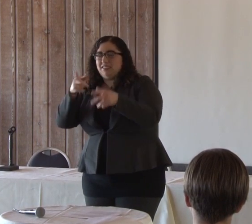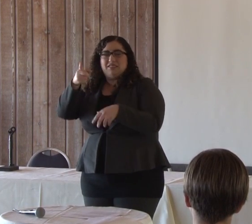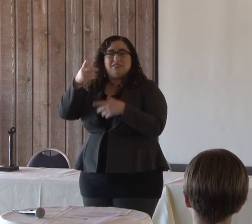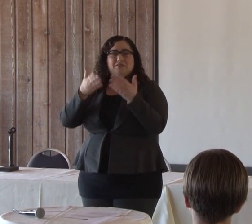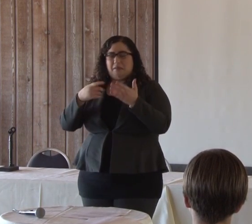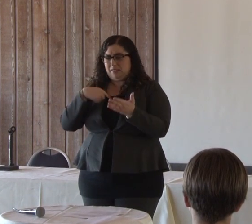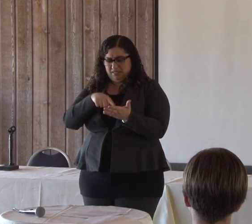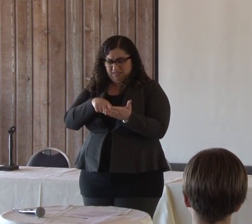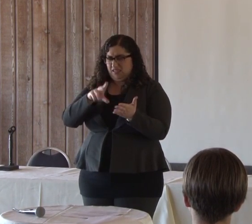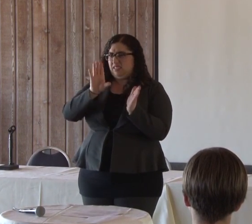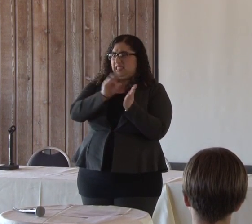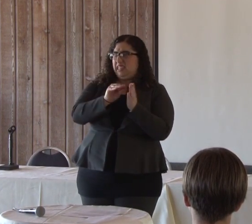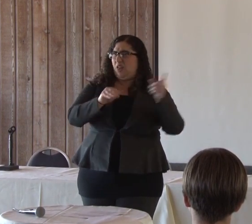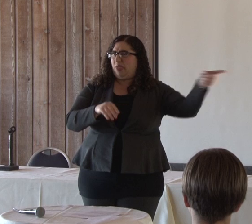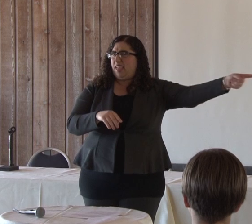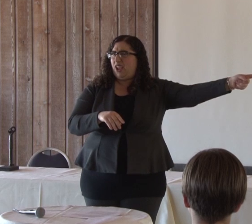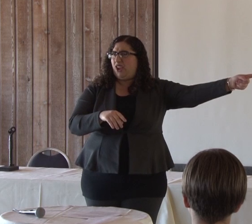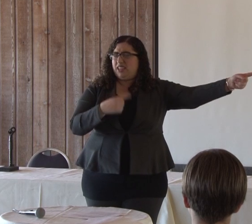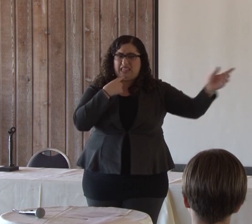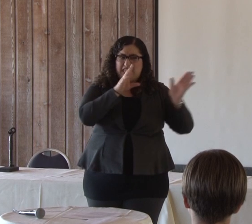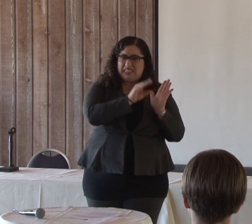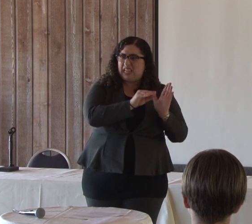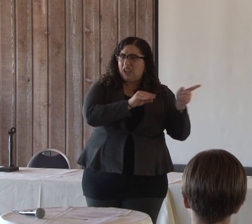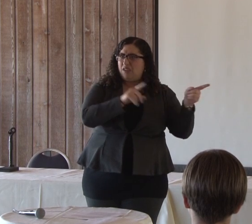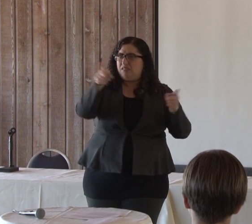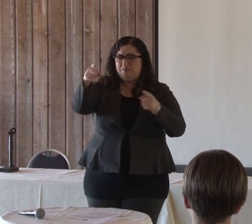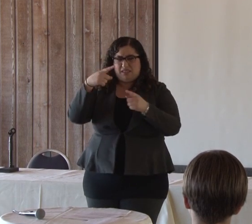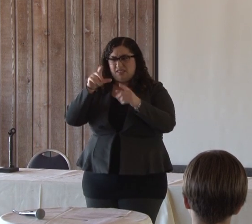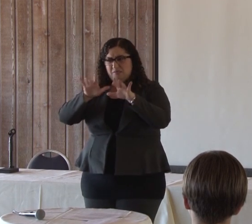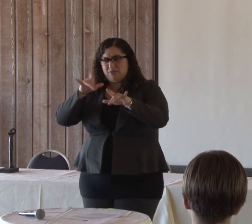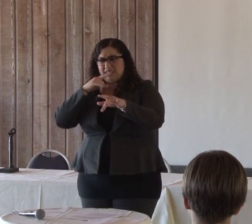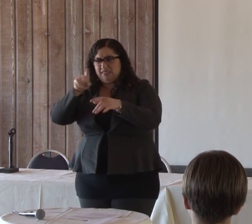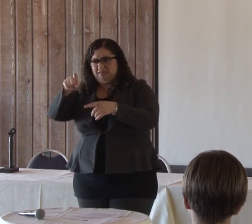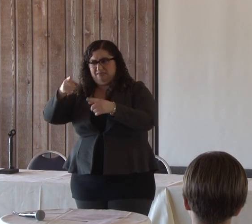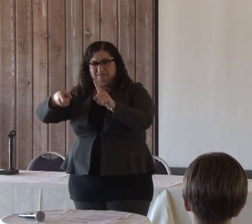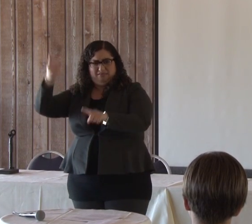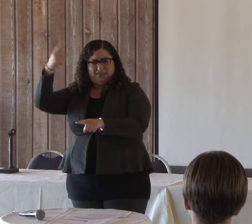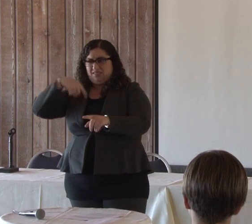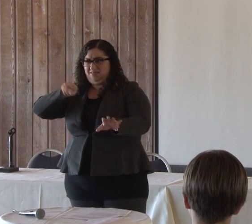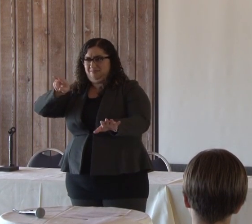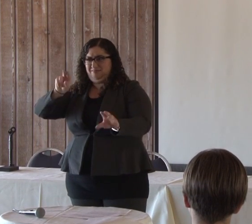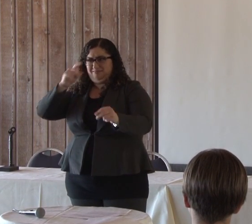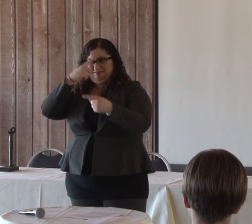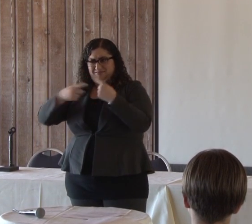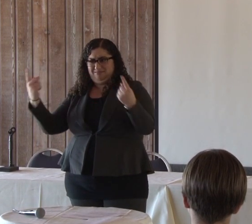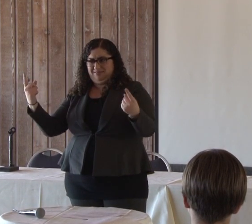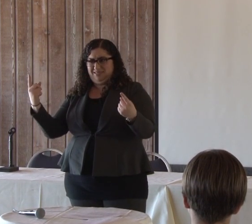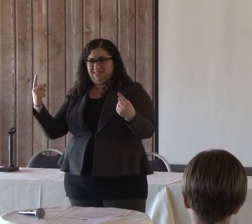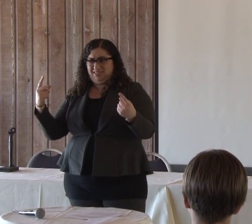So I know exactly what you're talking about. And the cashier maybe trying to say something maybe I thought it was discounted and now they're charging